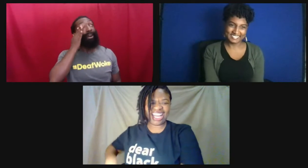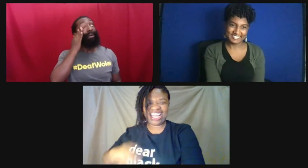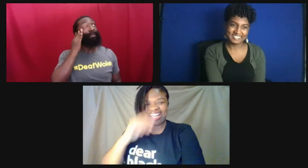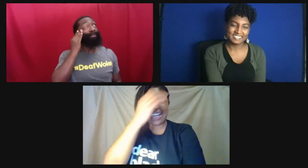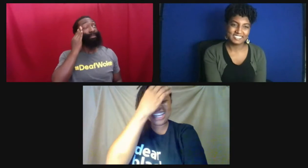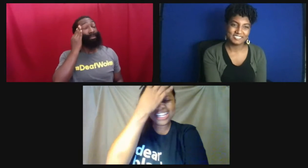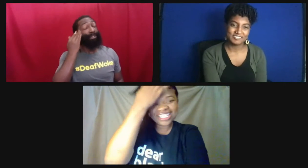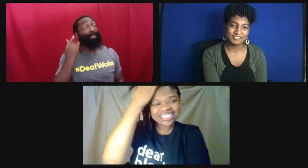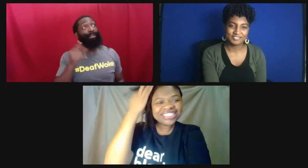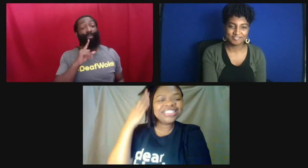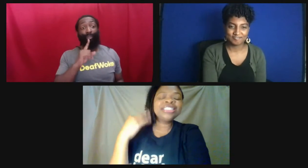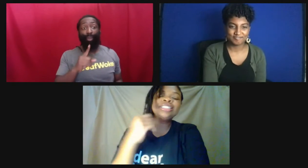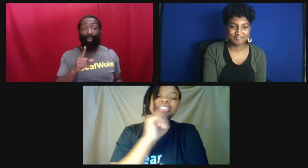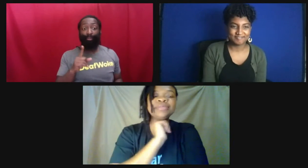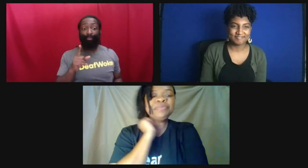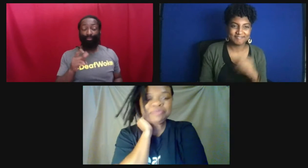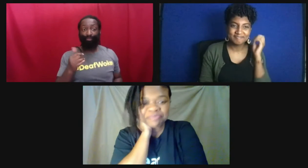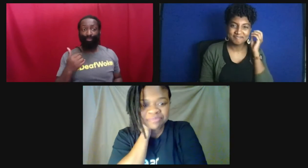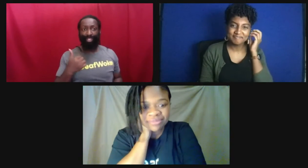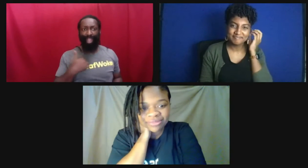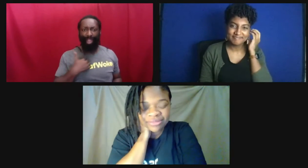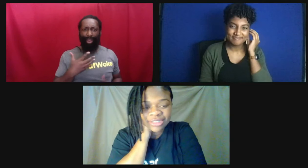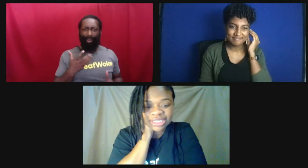Yes, I would like for you to explain